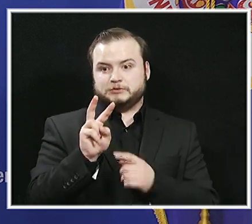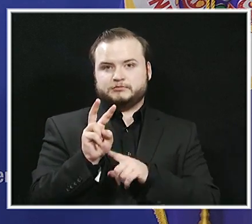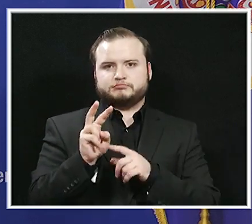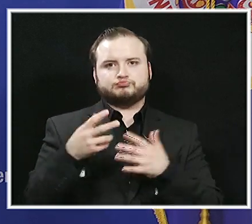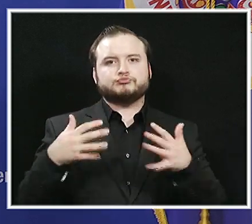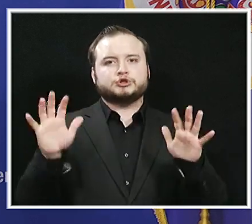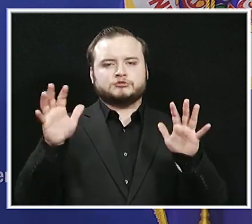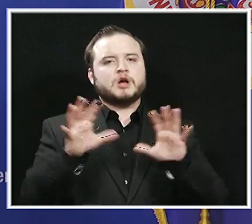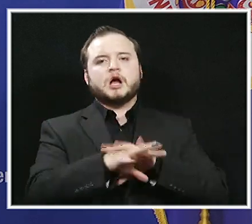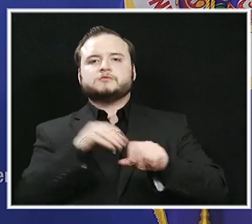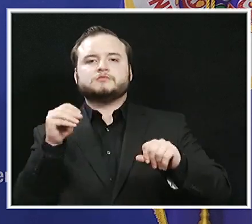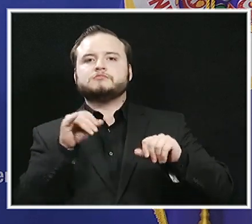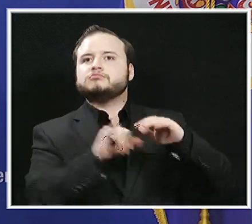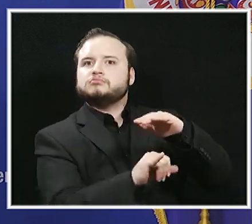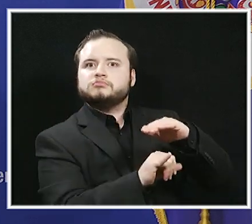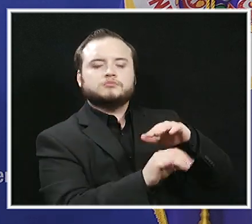And as of